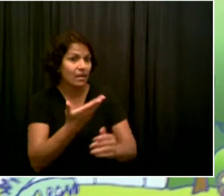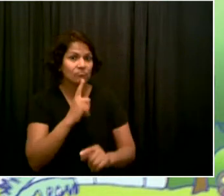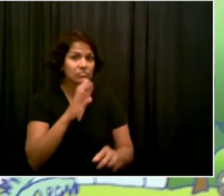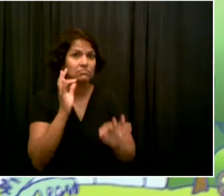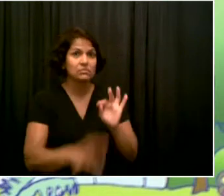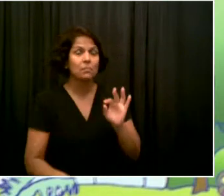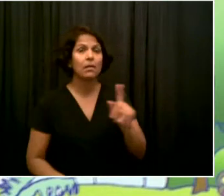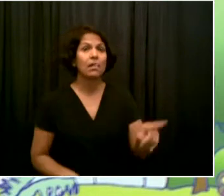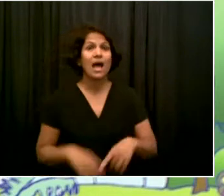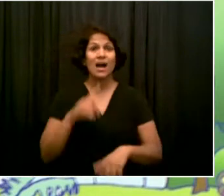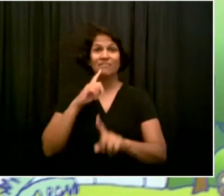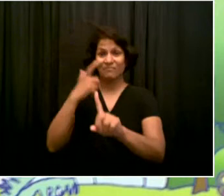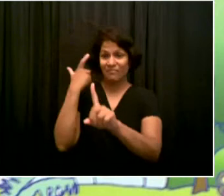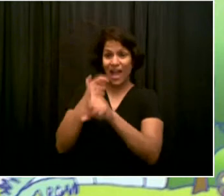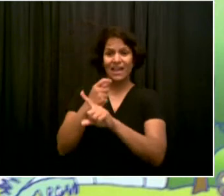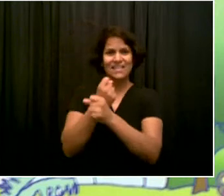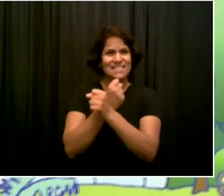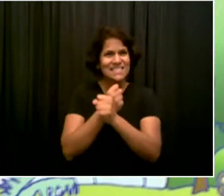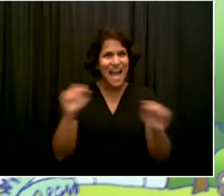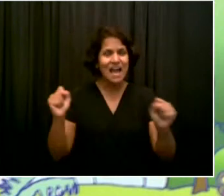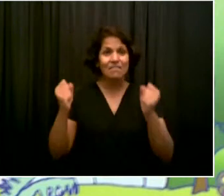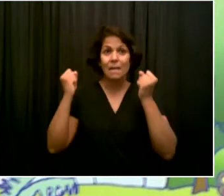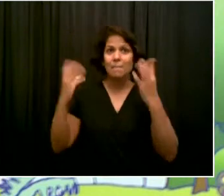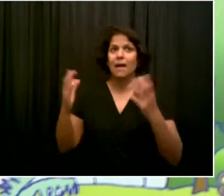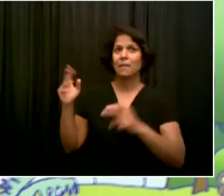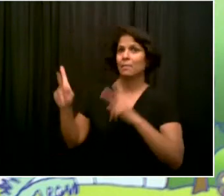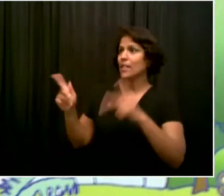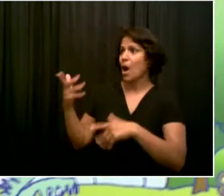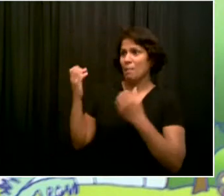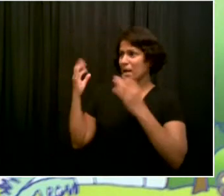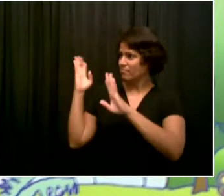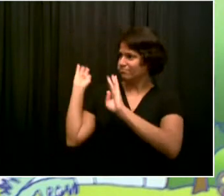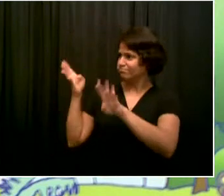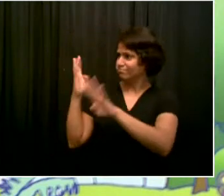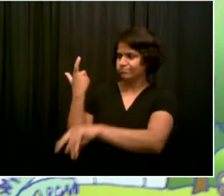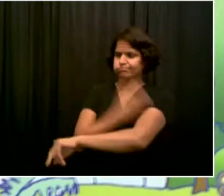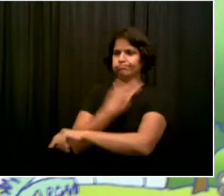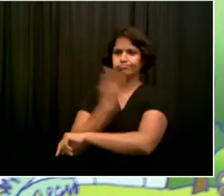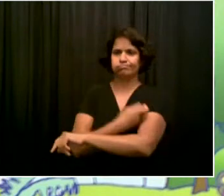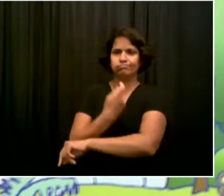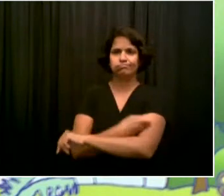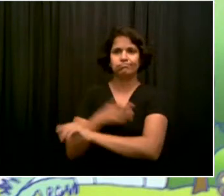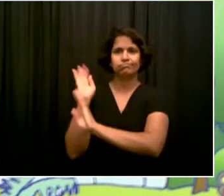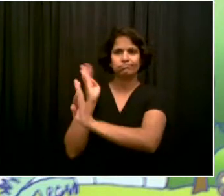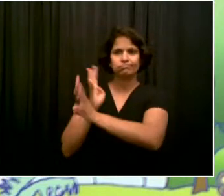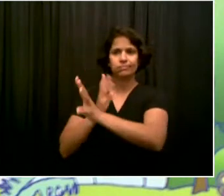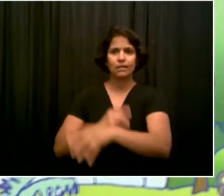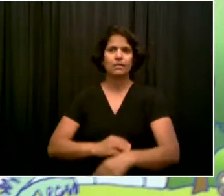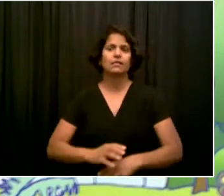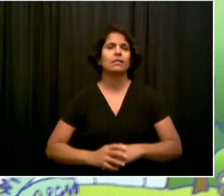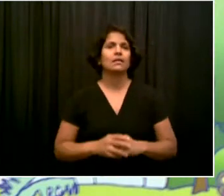PEOPLE WHO ARE HEARING THIS NOW SHOULD DRAW A REAL SIMPLE CONCLUSION. AFTER 160 MILLION AMERICANS OF GOTTEN VACCINATED THERE'S PLENTY OF EVIDENCE THT A